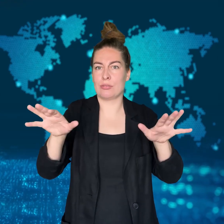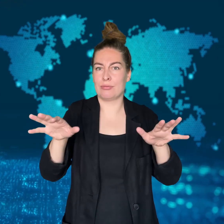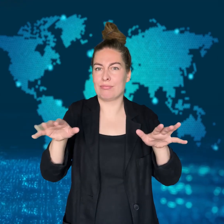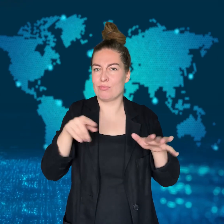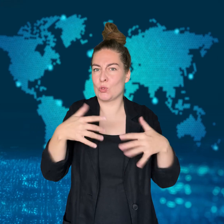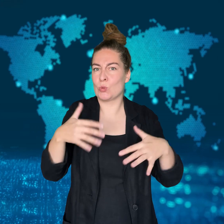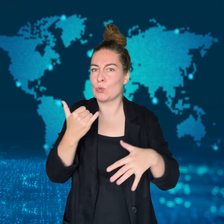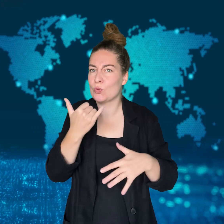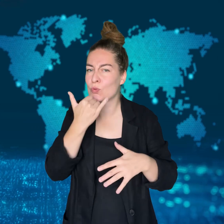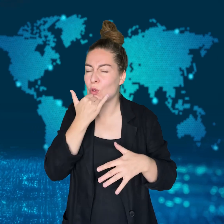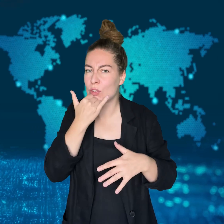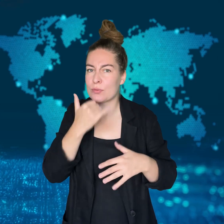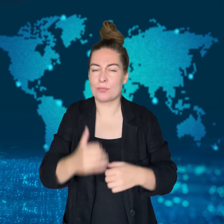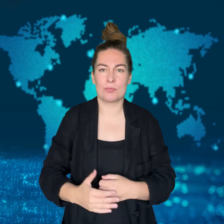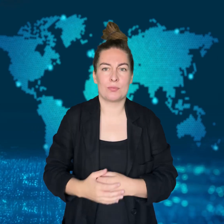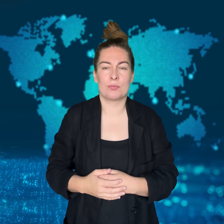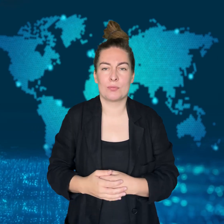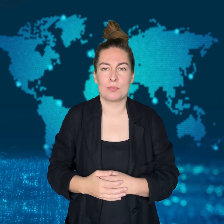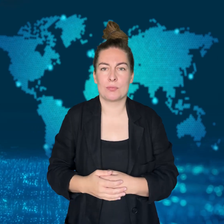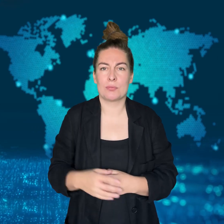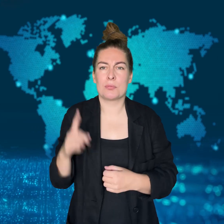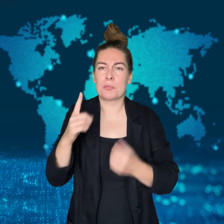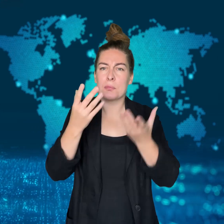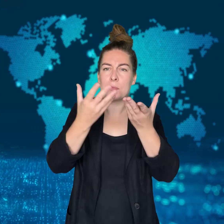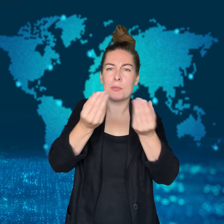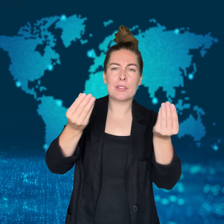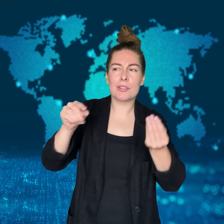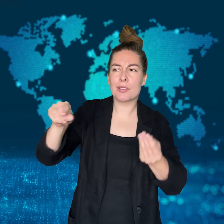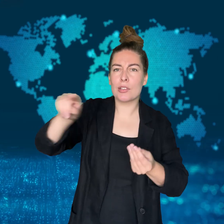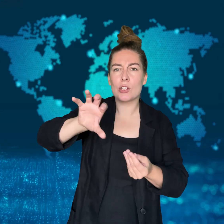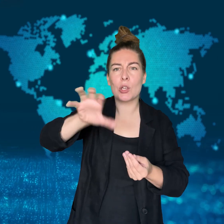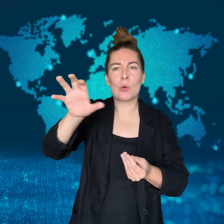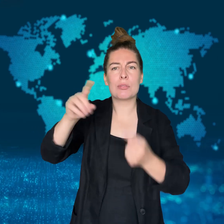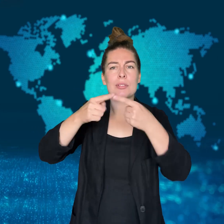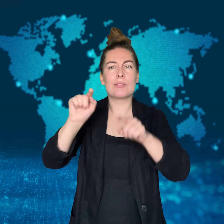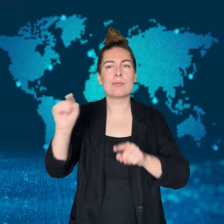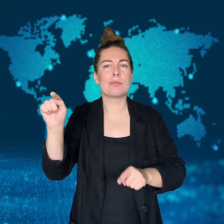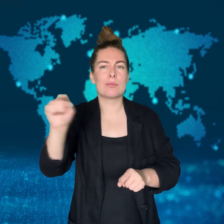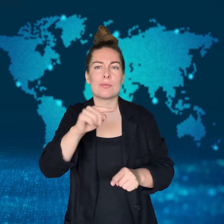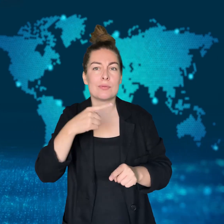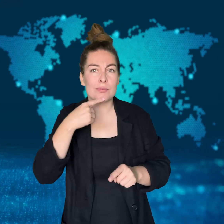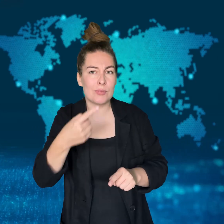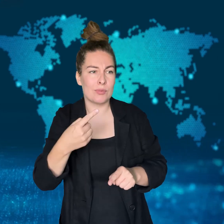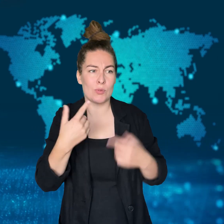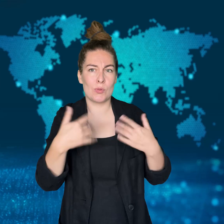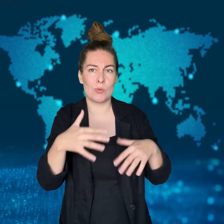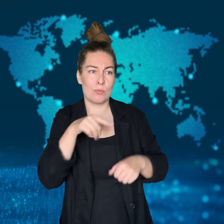Many have called it an "intelligence failure".